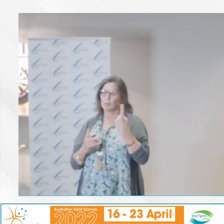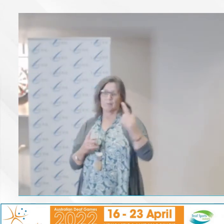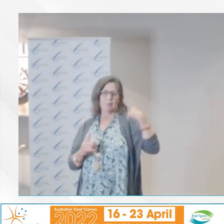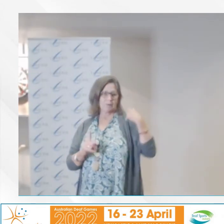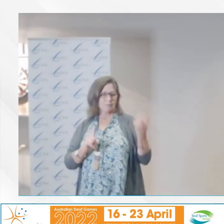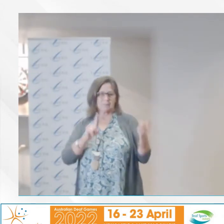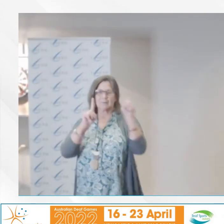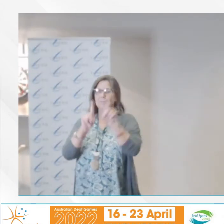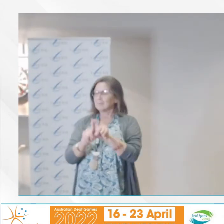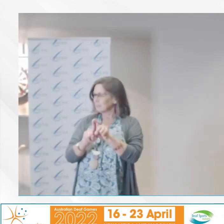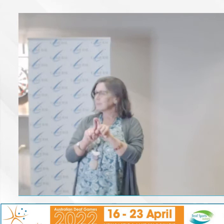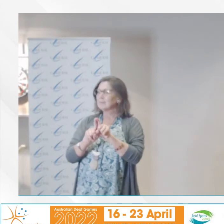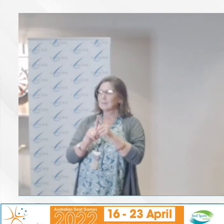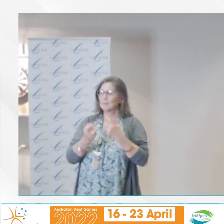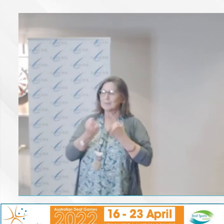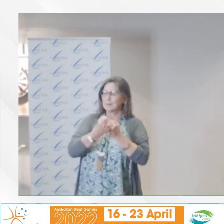who aren't really involved in sports